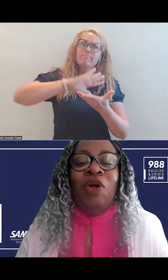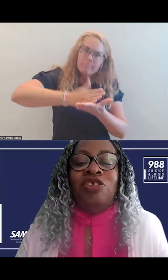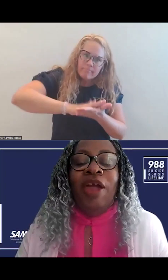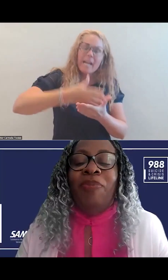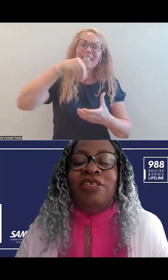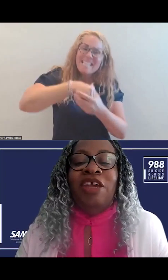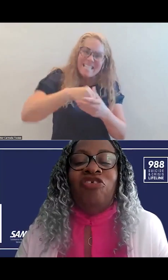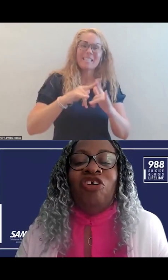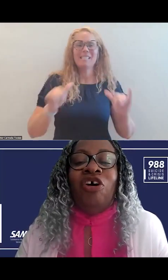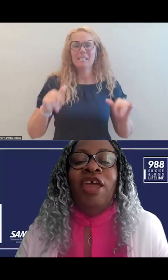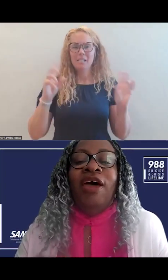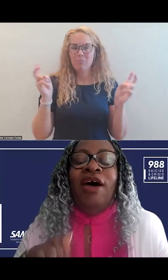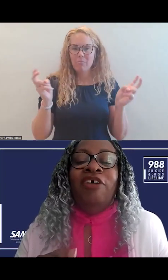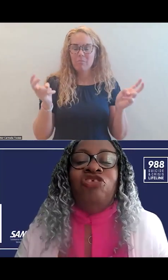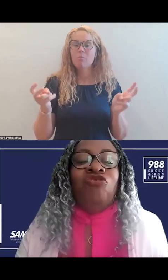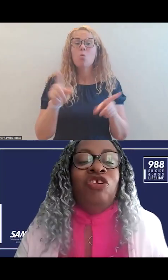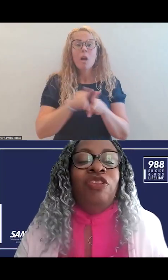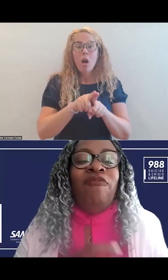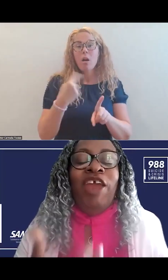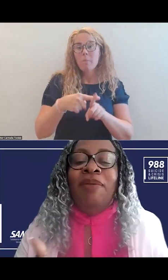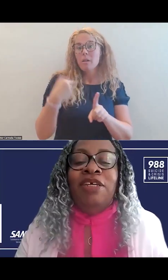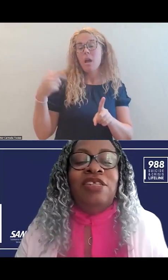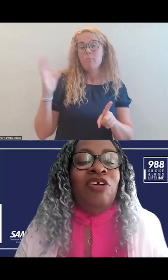WE HAVE PRESENTATIONS ON CHILDREN AND YOUTH AND FAMILIES IN